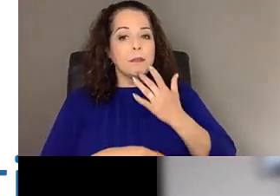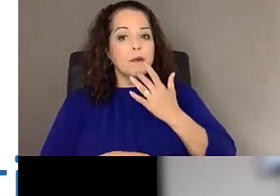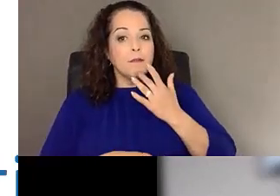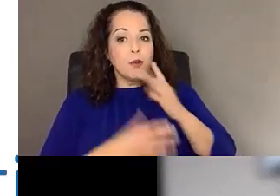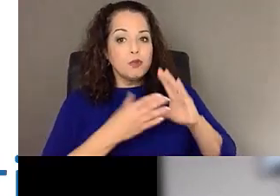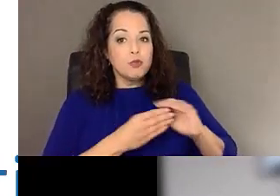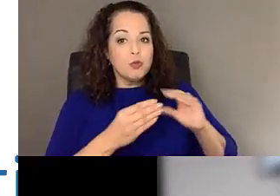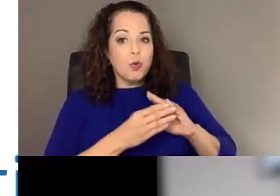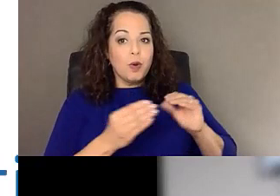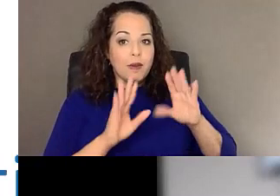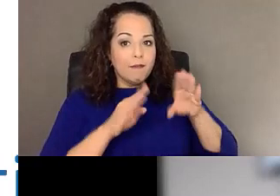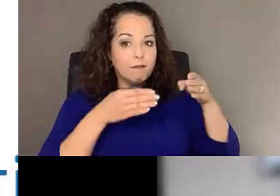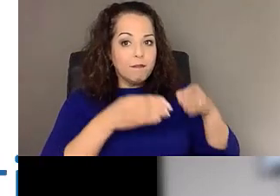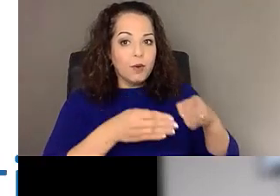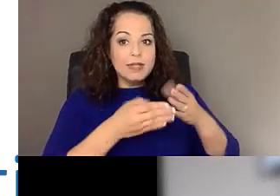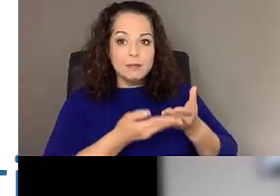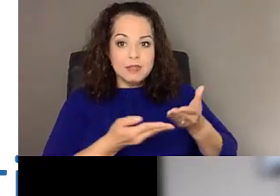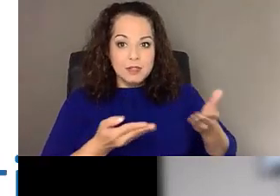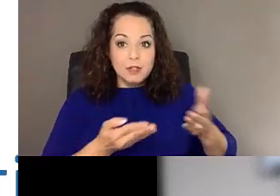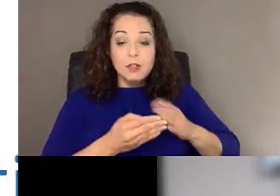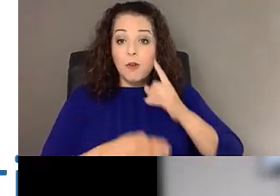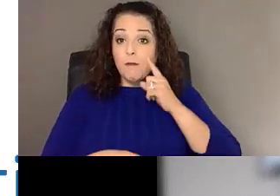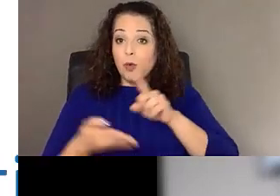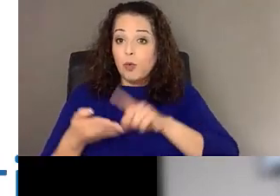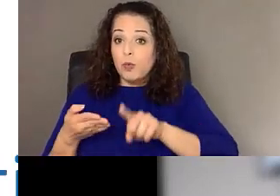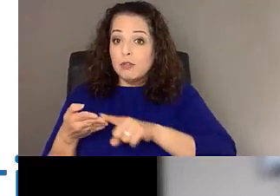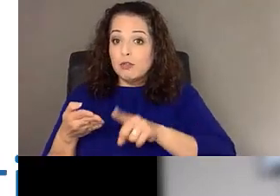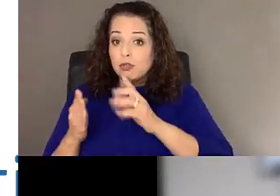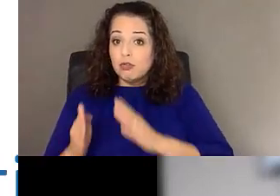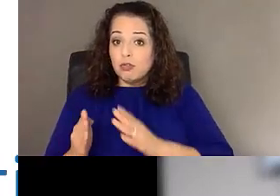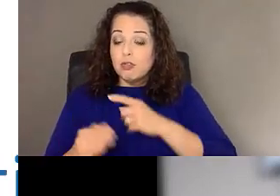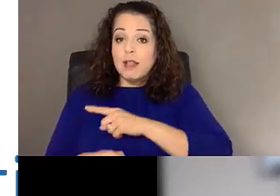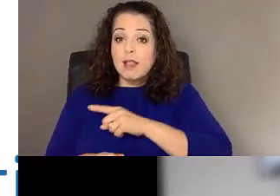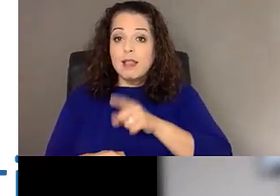And for researchers, there is understandably an emphasis